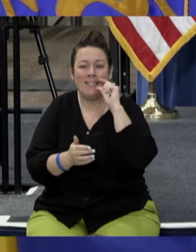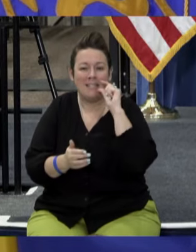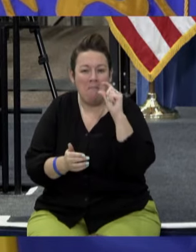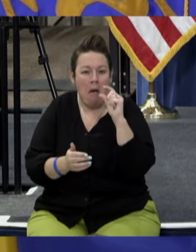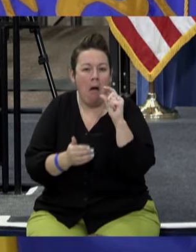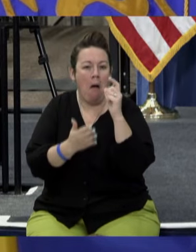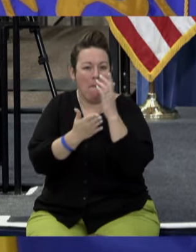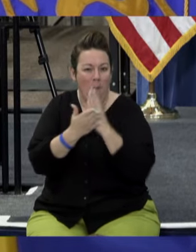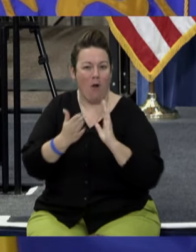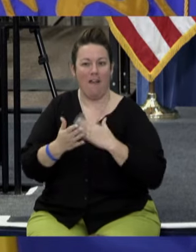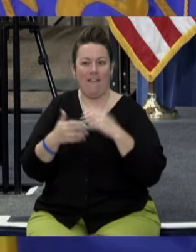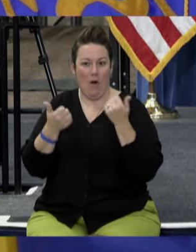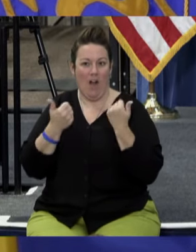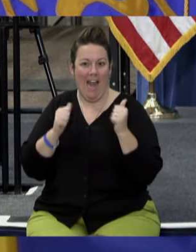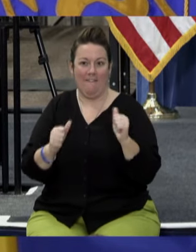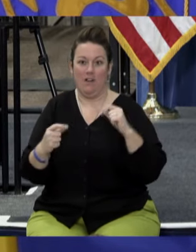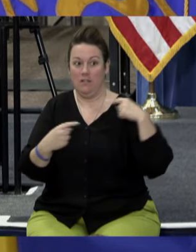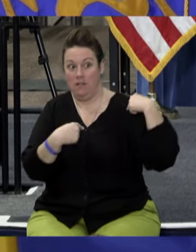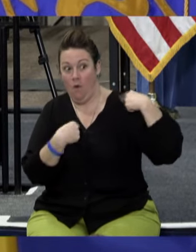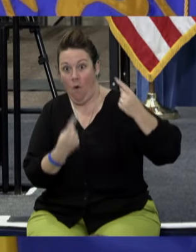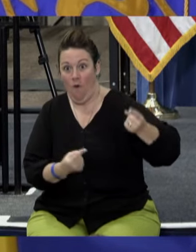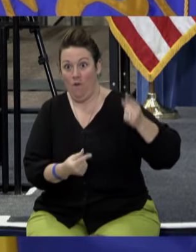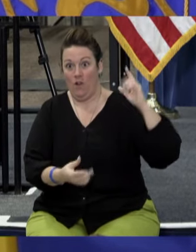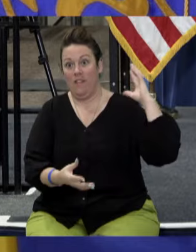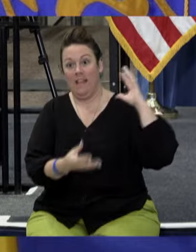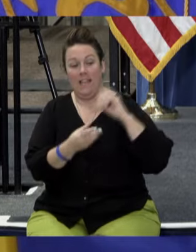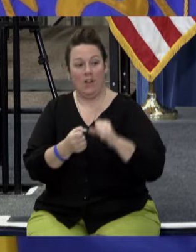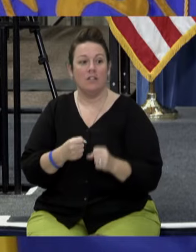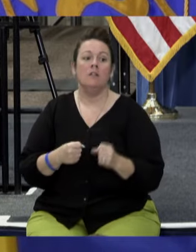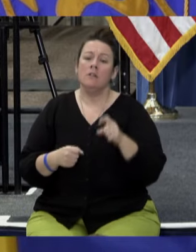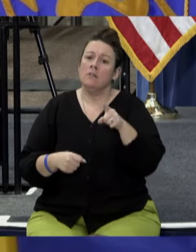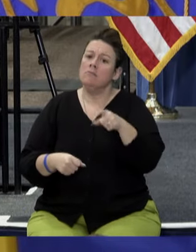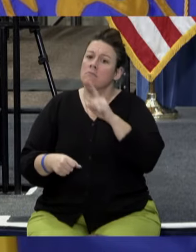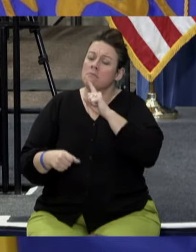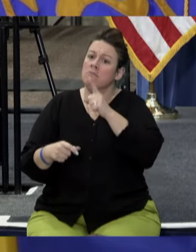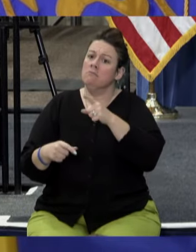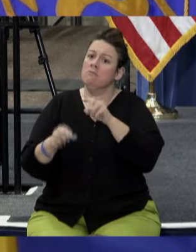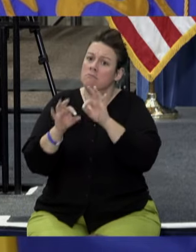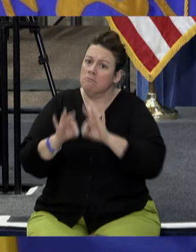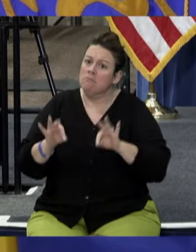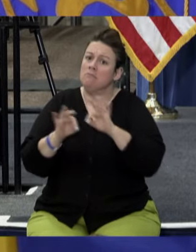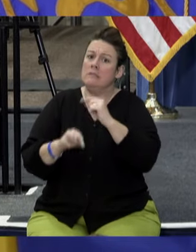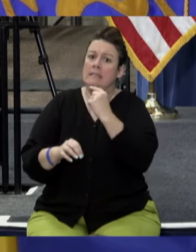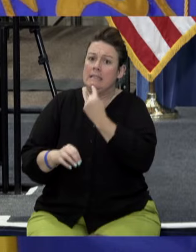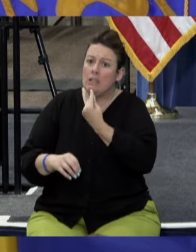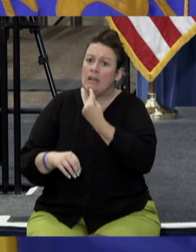and while they've undoubtedly had an impact, there's been no match for the overwhelming